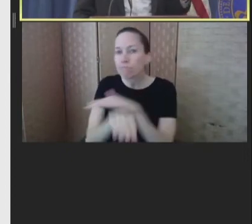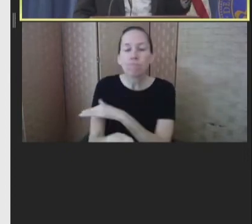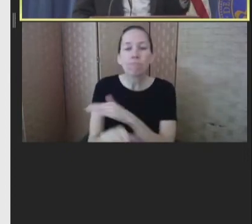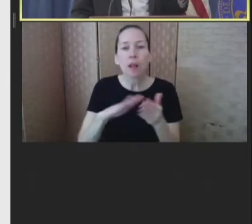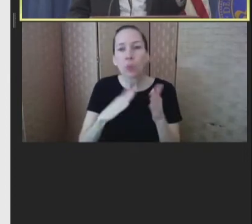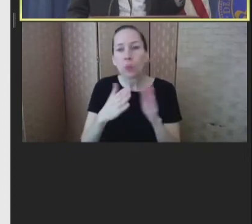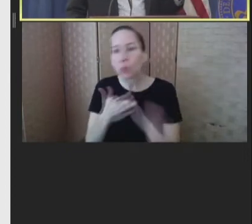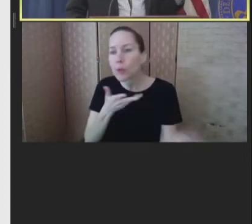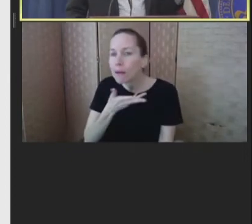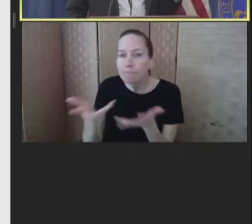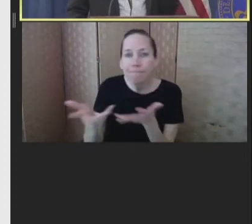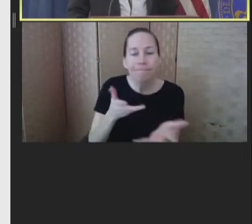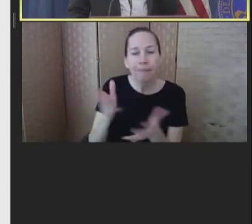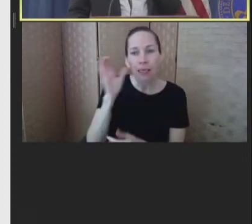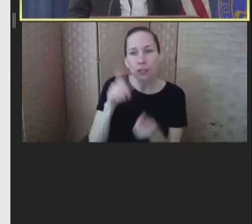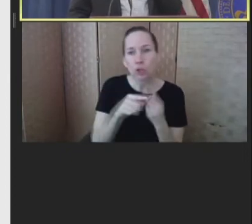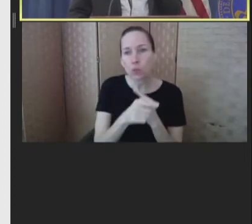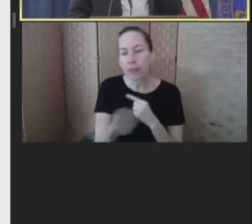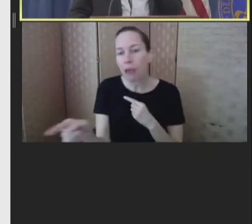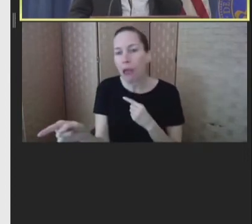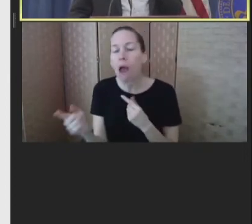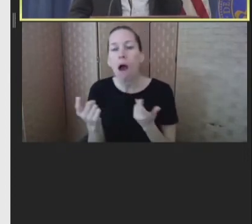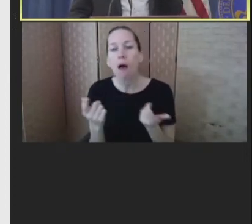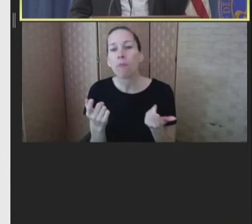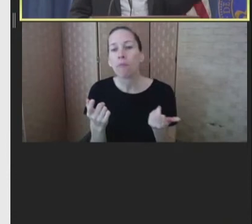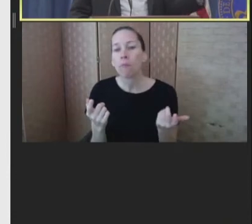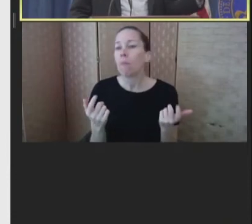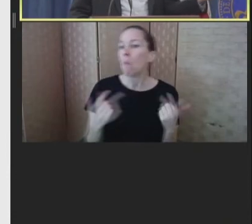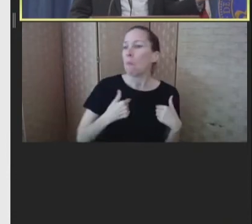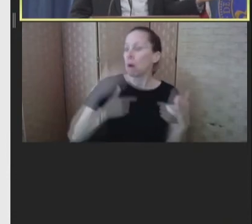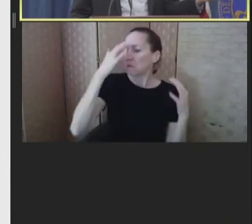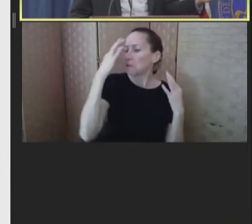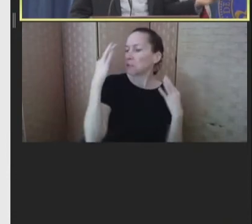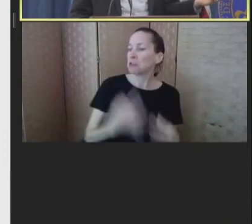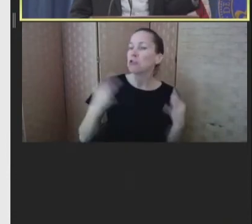making, it's a lot less about what I think and more about what they think, if we're